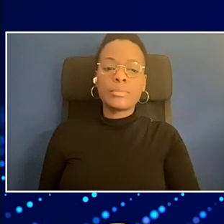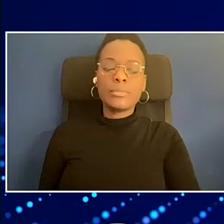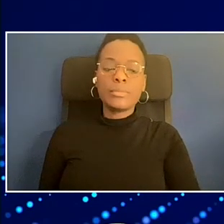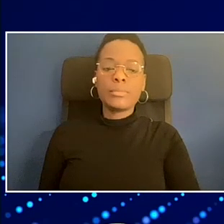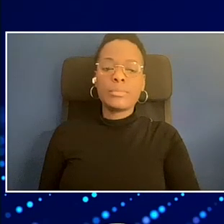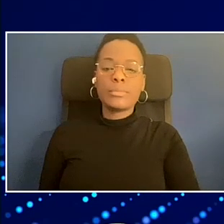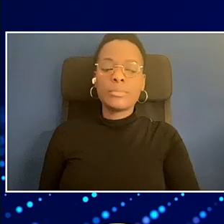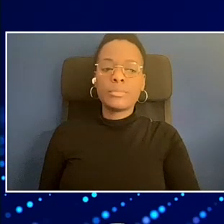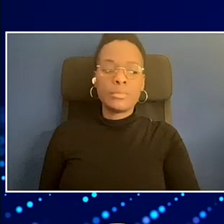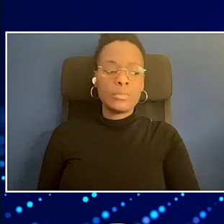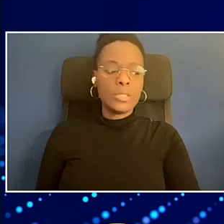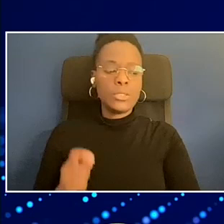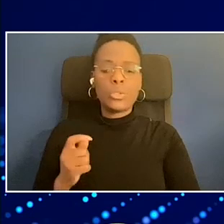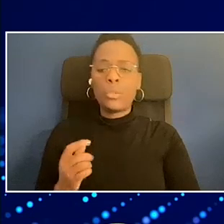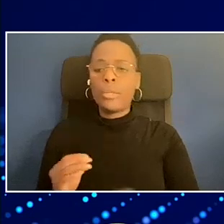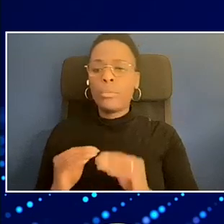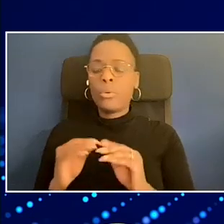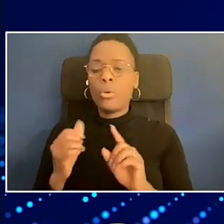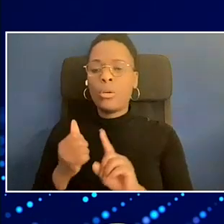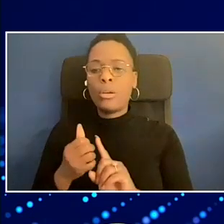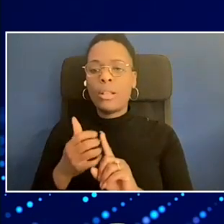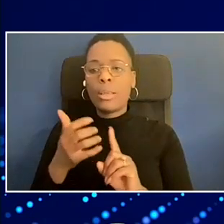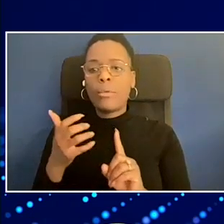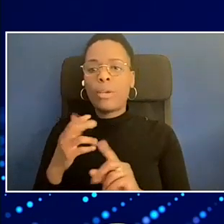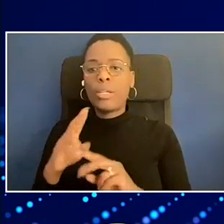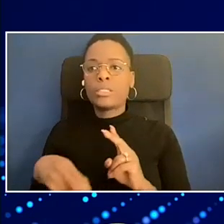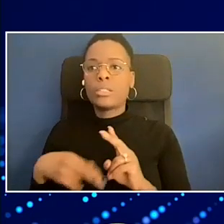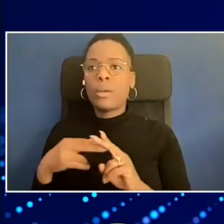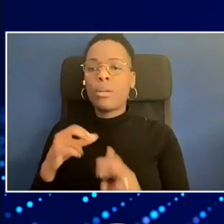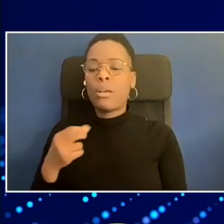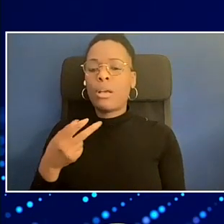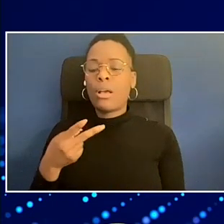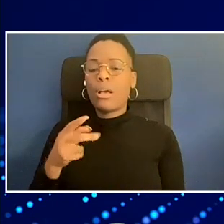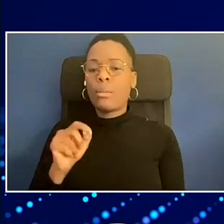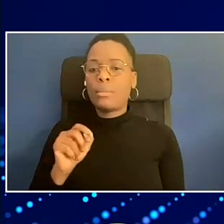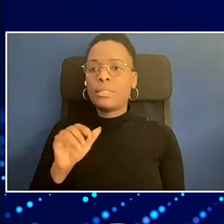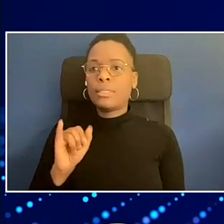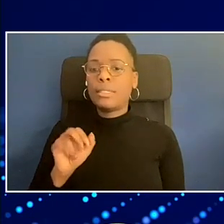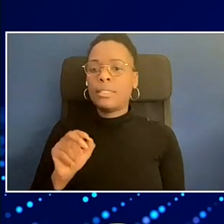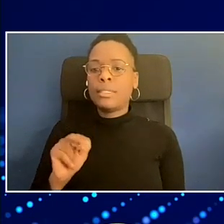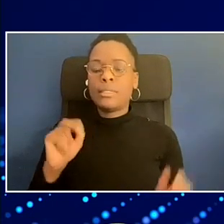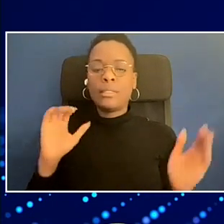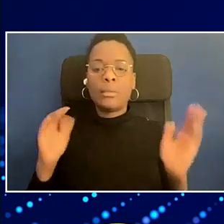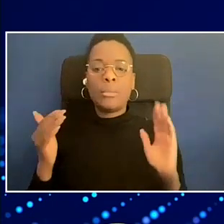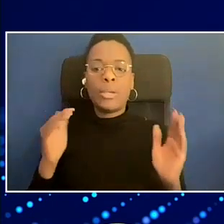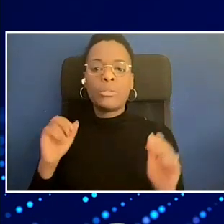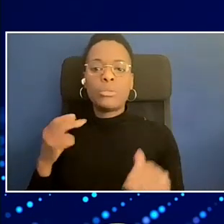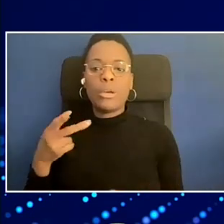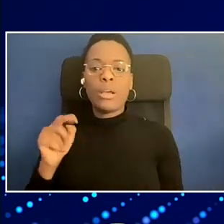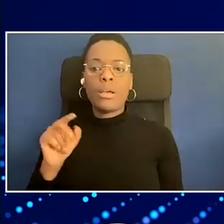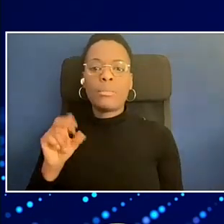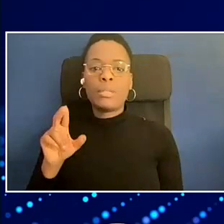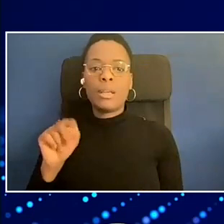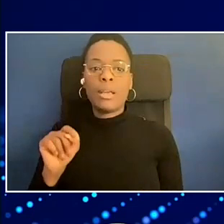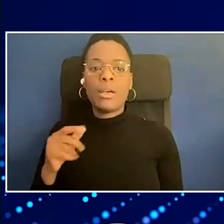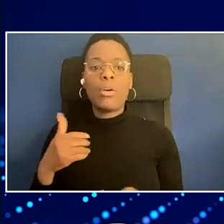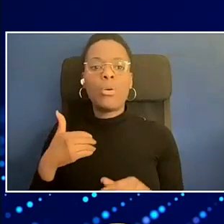elaboration on this whole opting in versus opting out. You know, we have a pretty fairly robust inclusive access program here